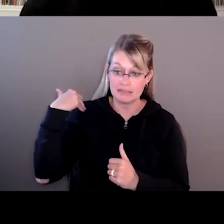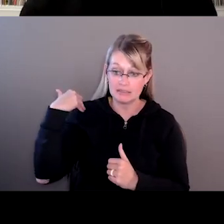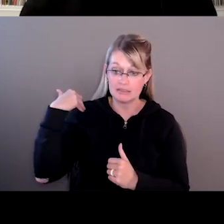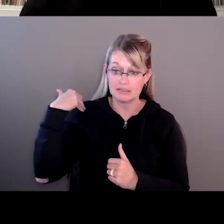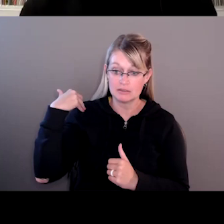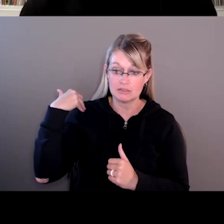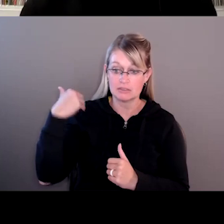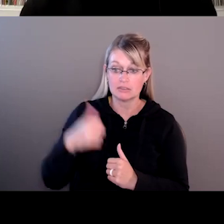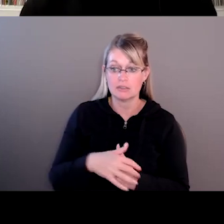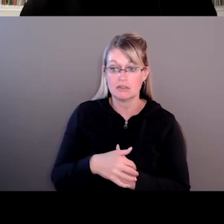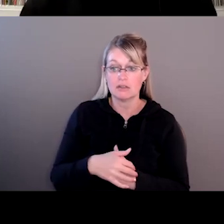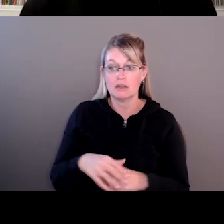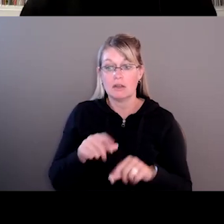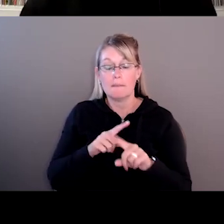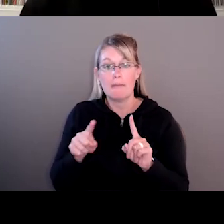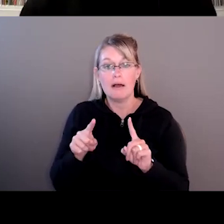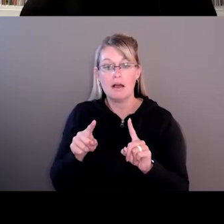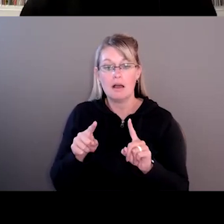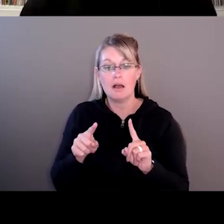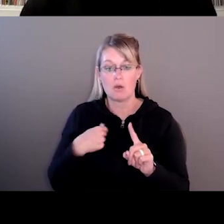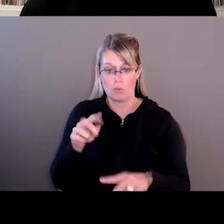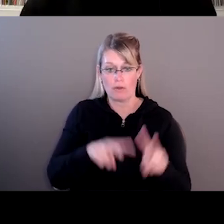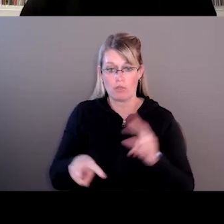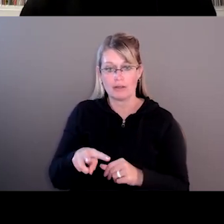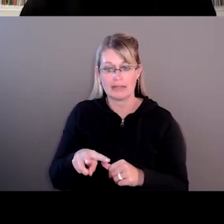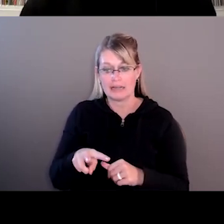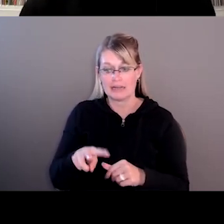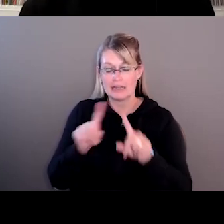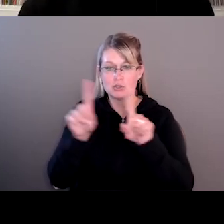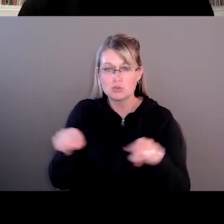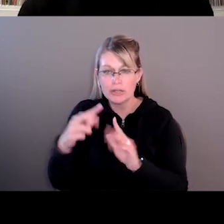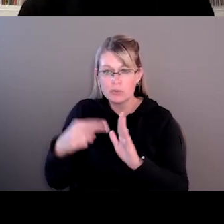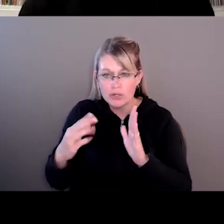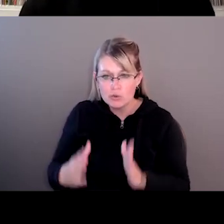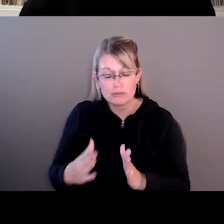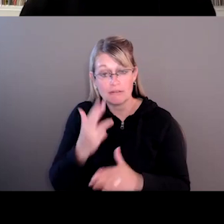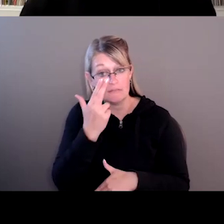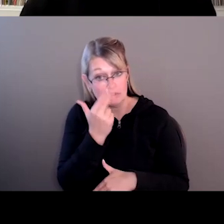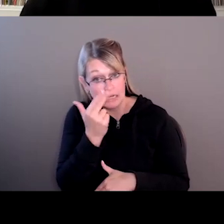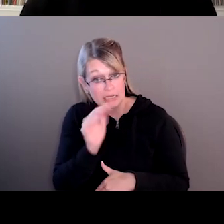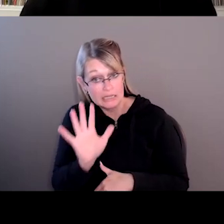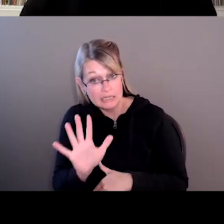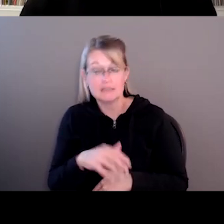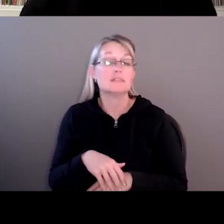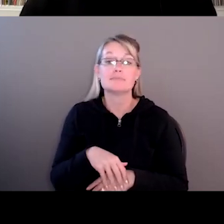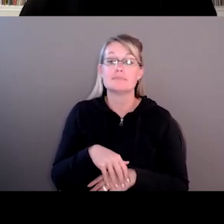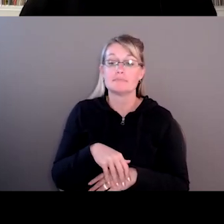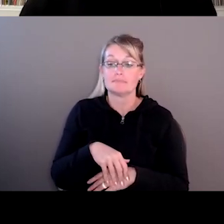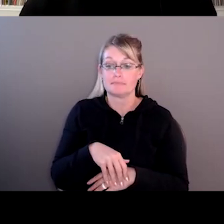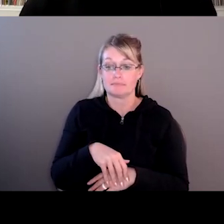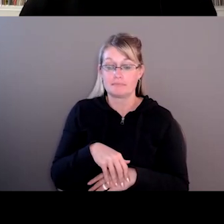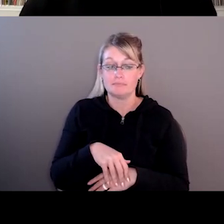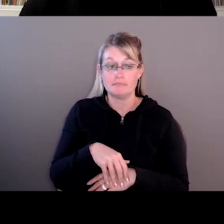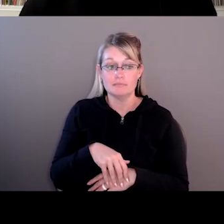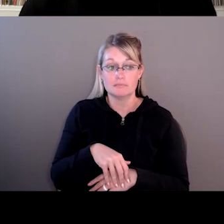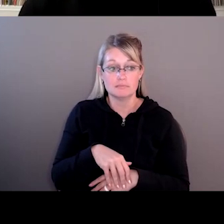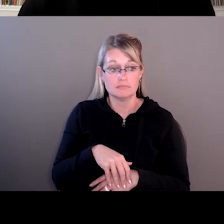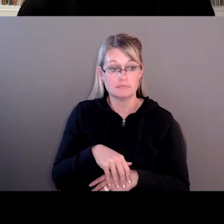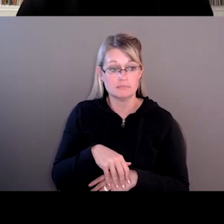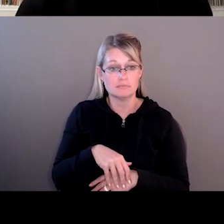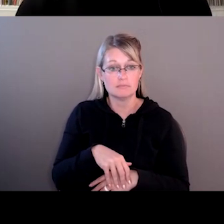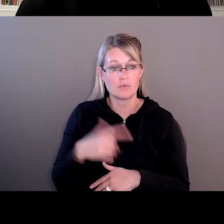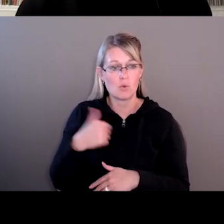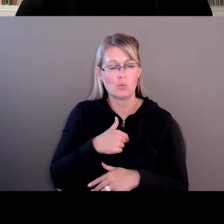but we were looking at screen readers and the funny thing is that we still hear a lot about